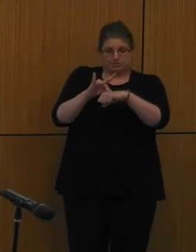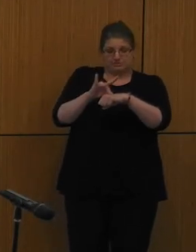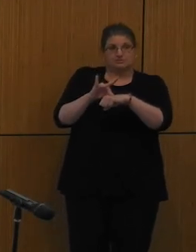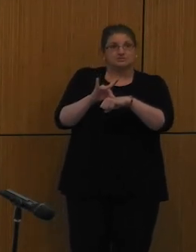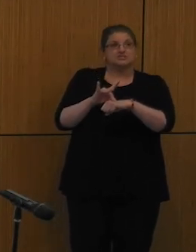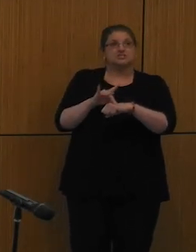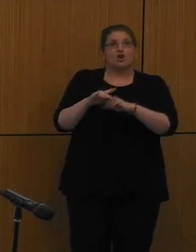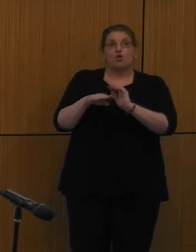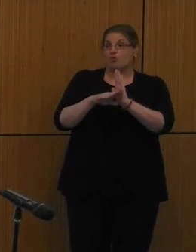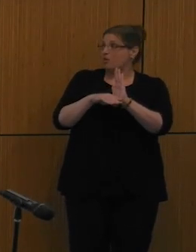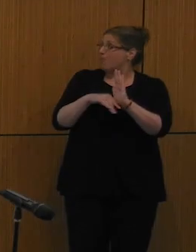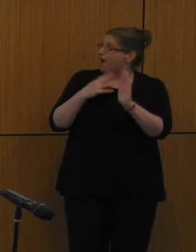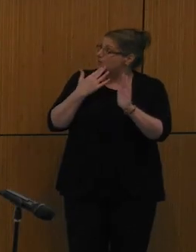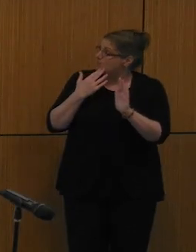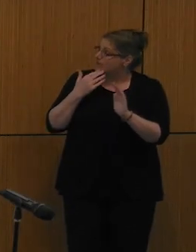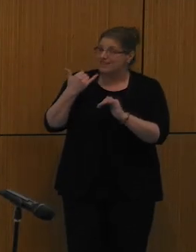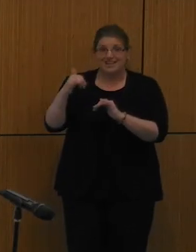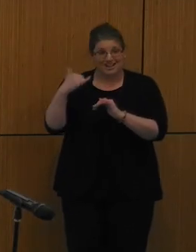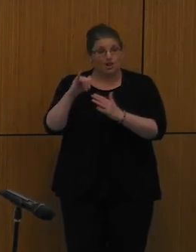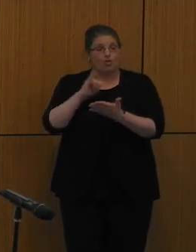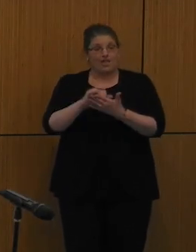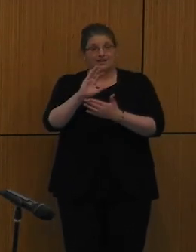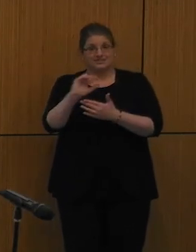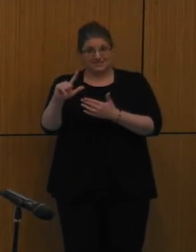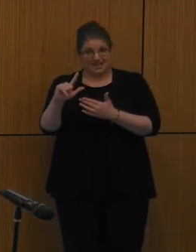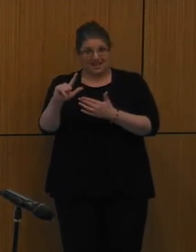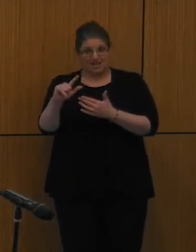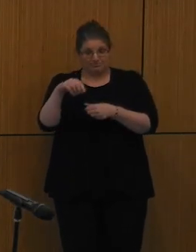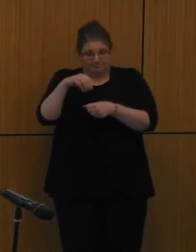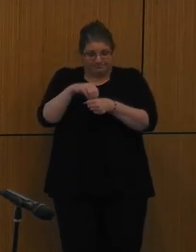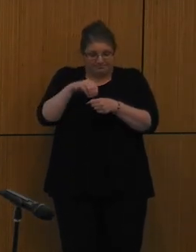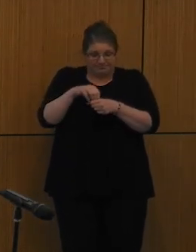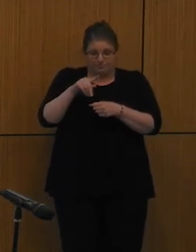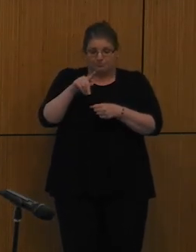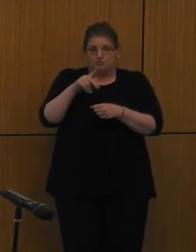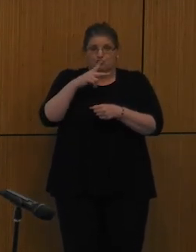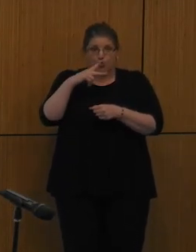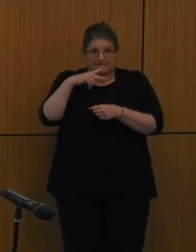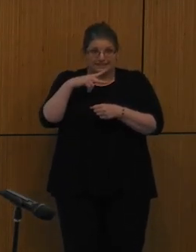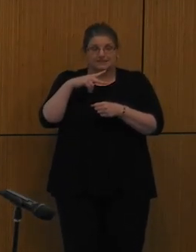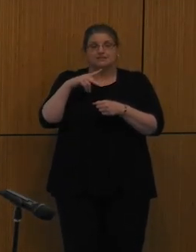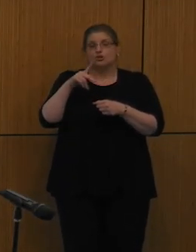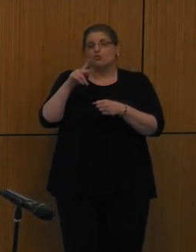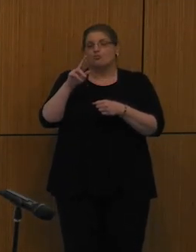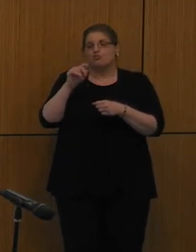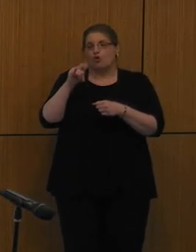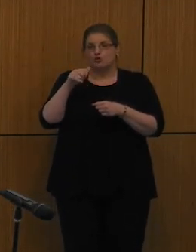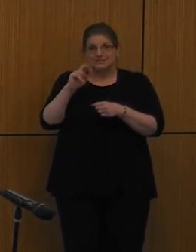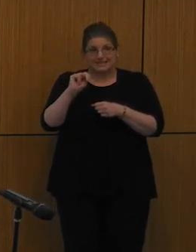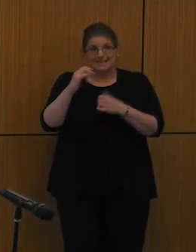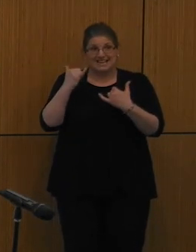And it has all these proteins that now we're going to the molecular level not the cell level, but now the molecular level